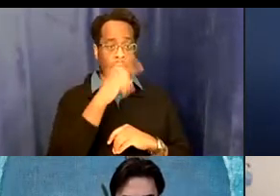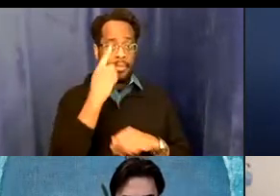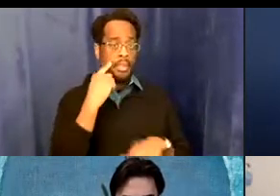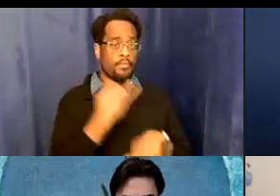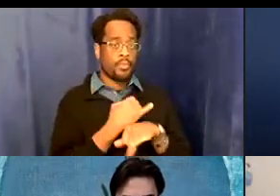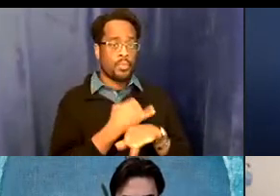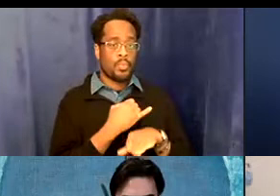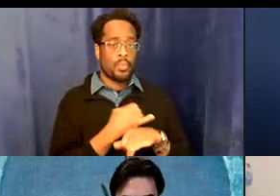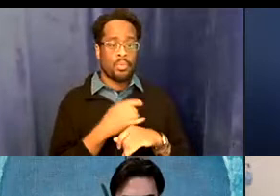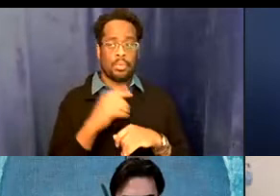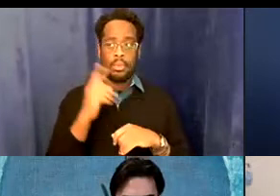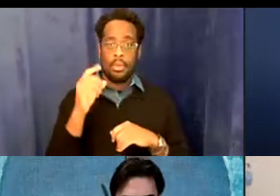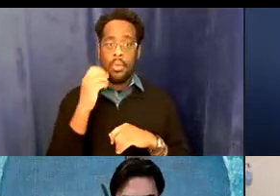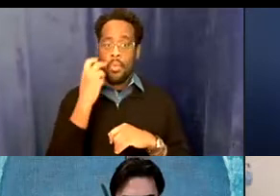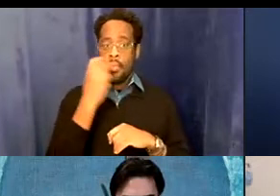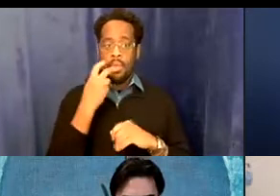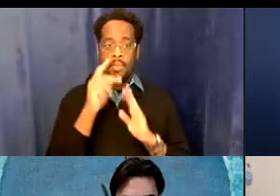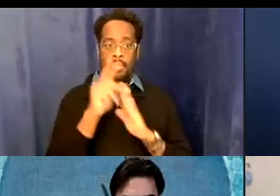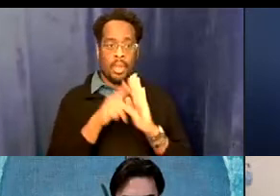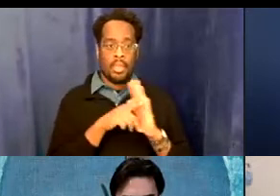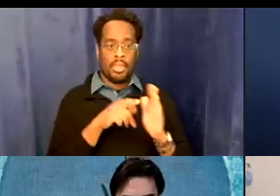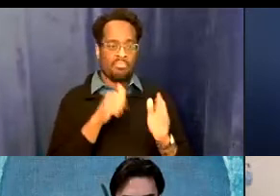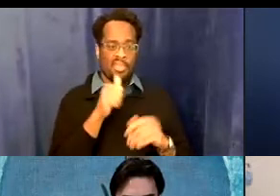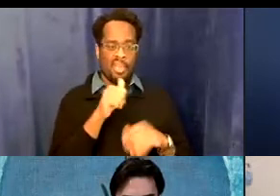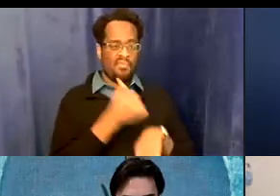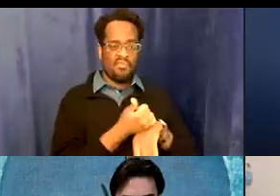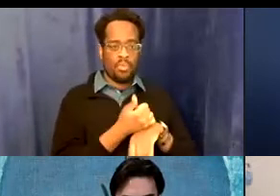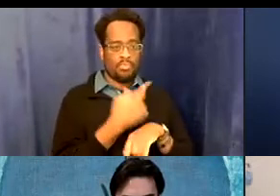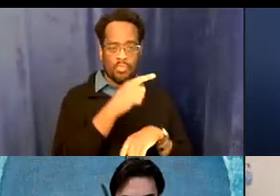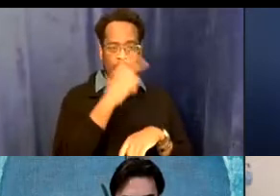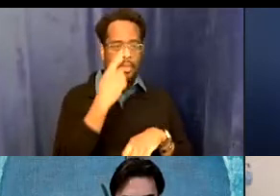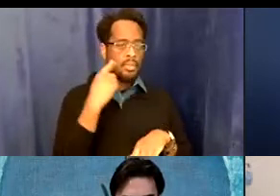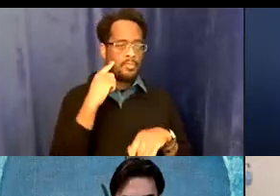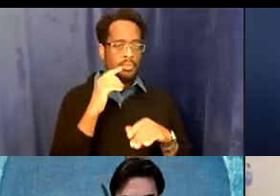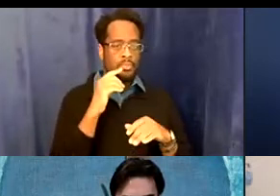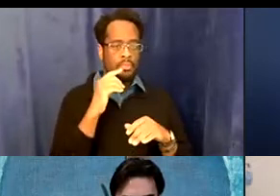in secret a lot of deaf black institutes um the organism policy was not enforced because